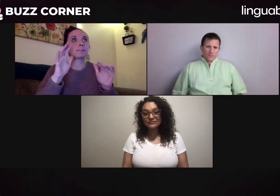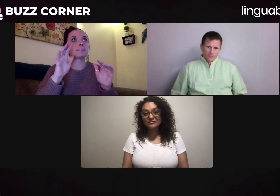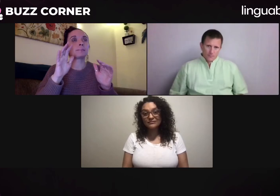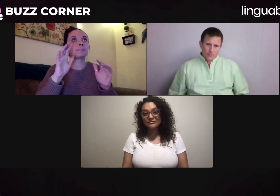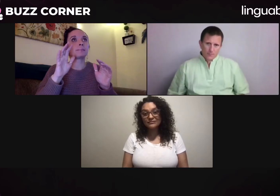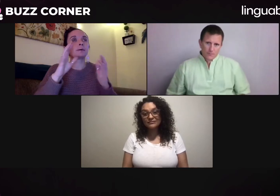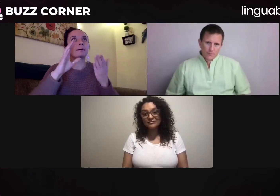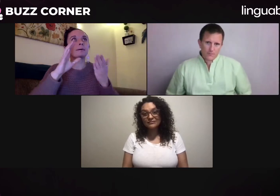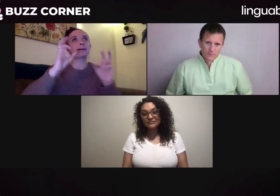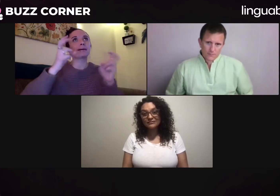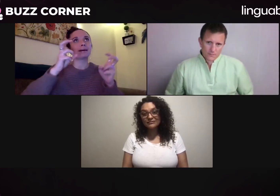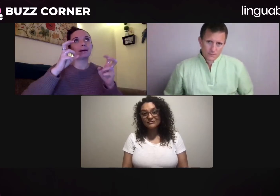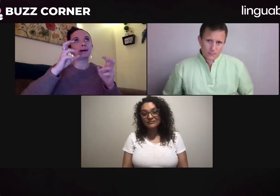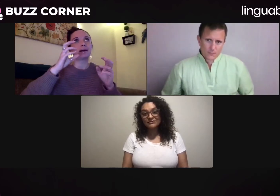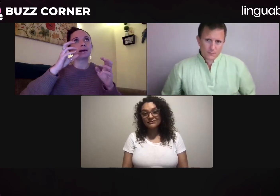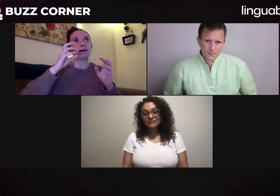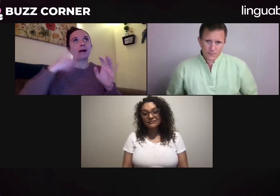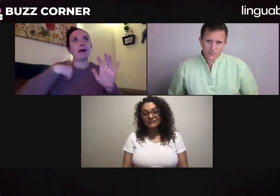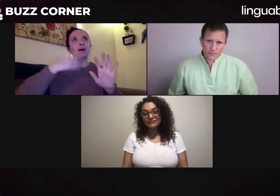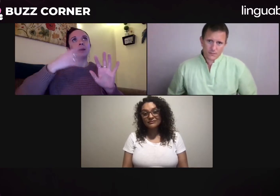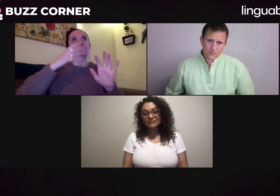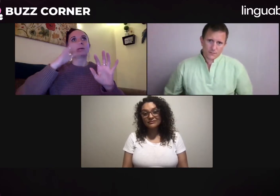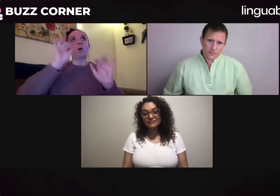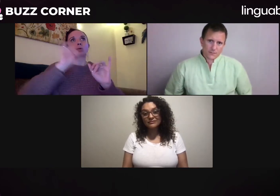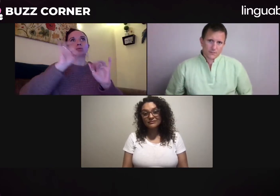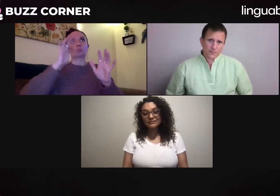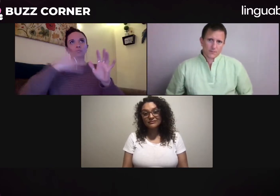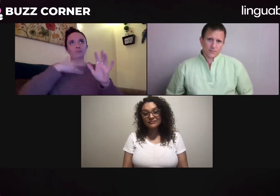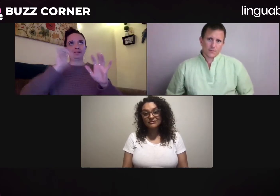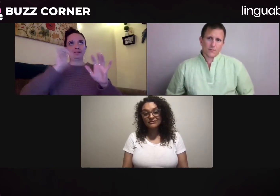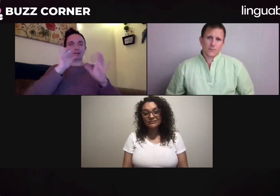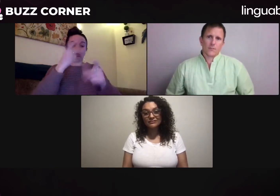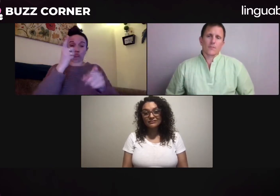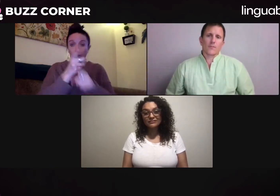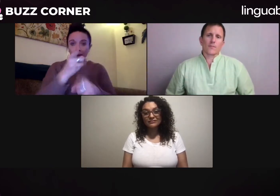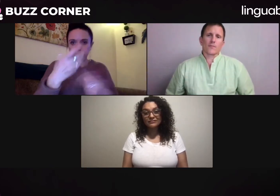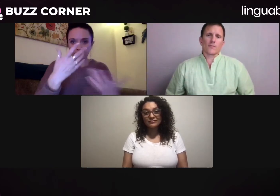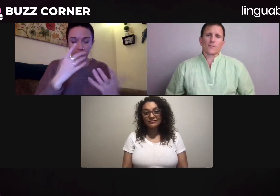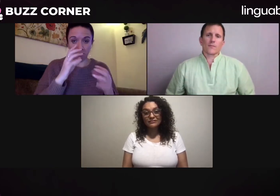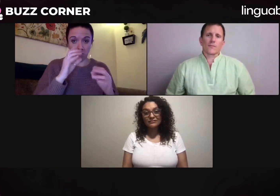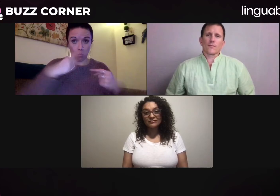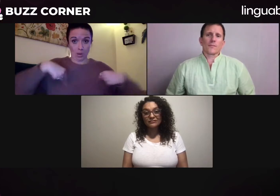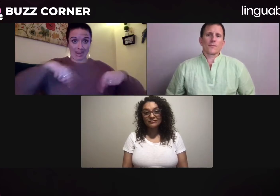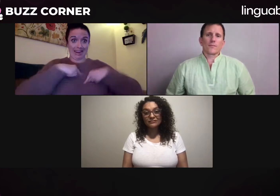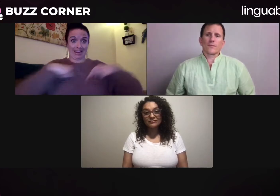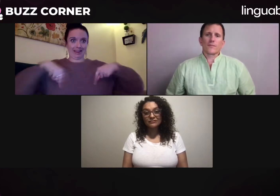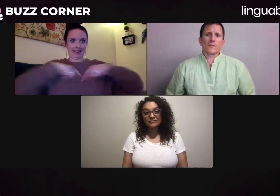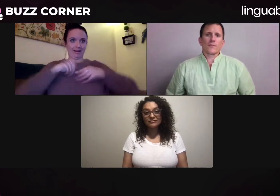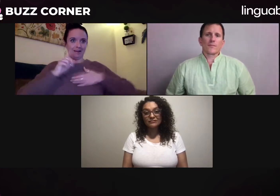Yeah, but at the same time, I mean, I agree with you.